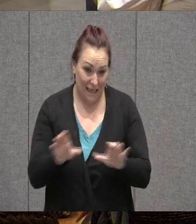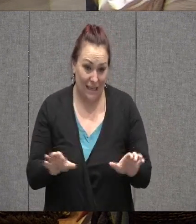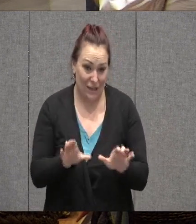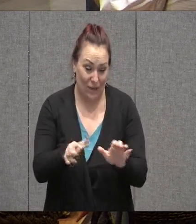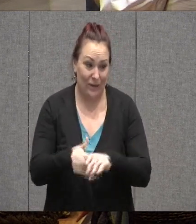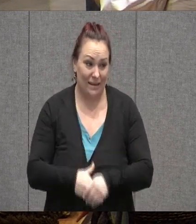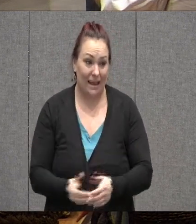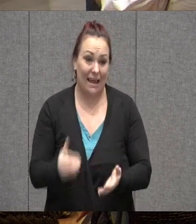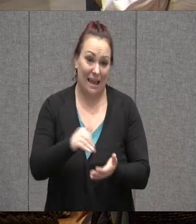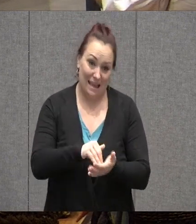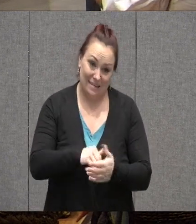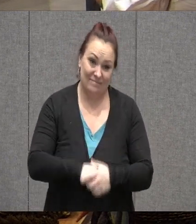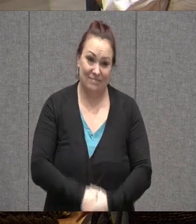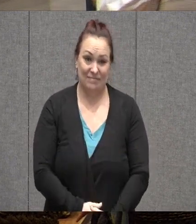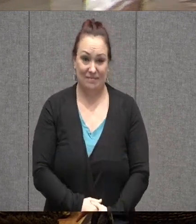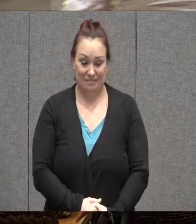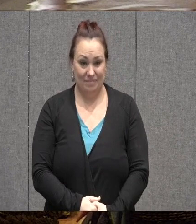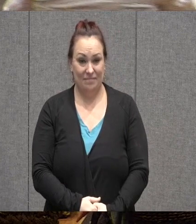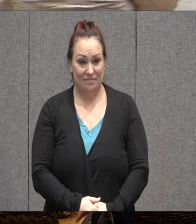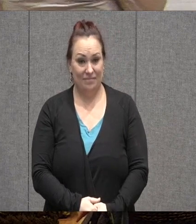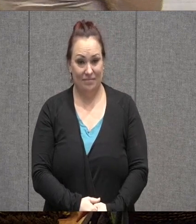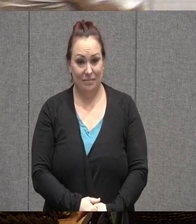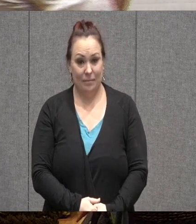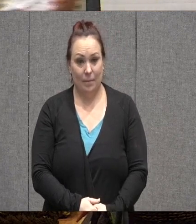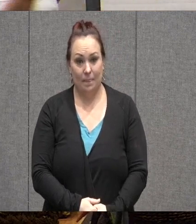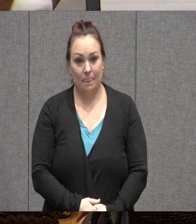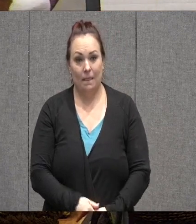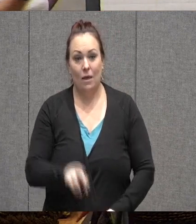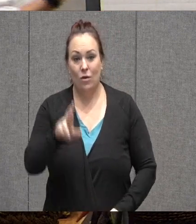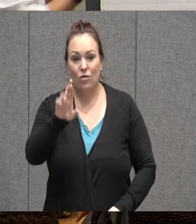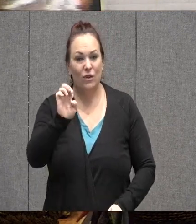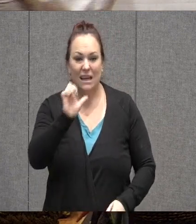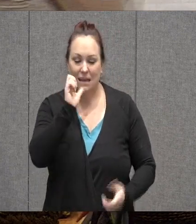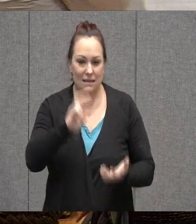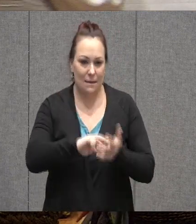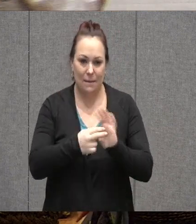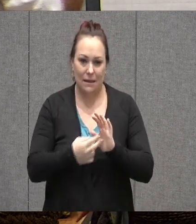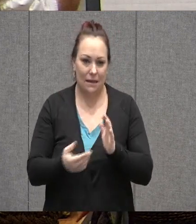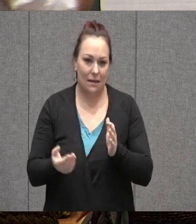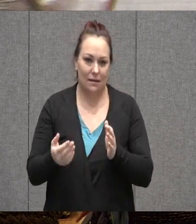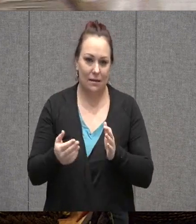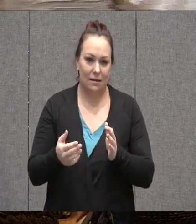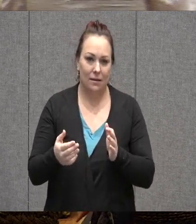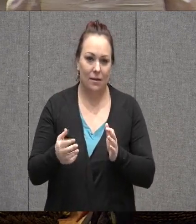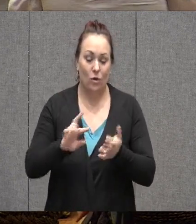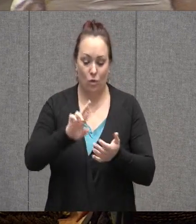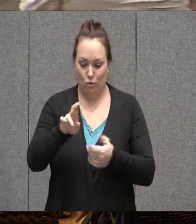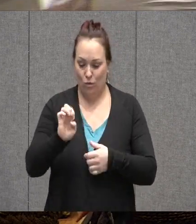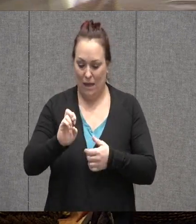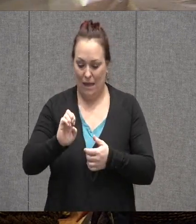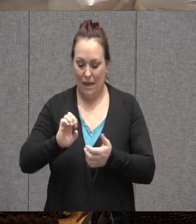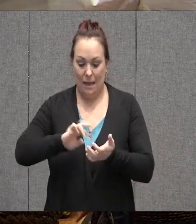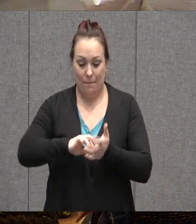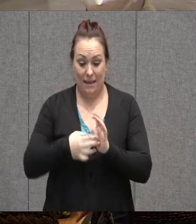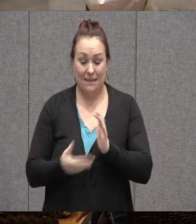Do it again. Re means again, not do it again.